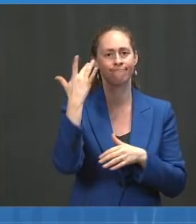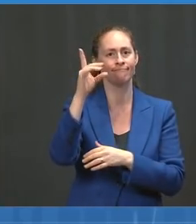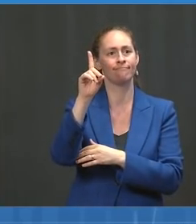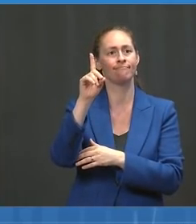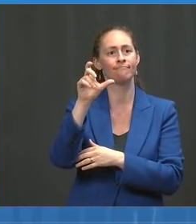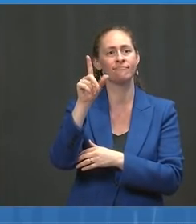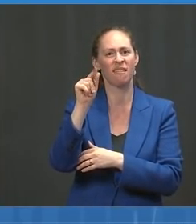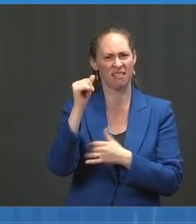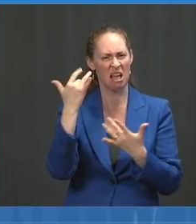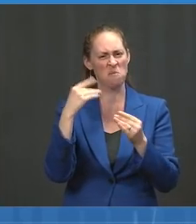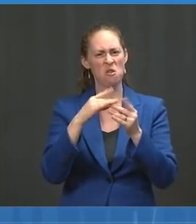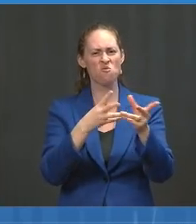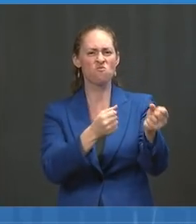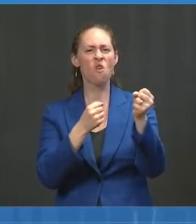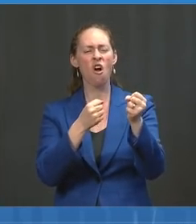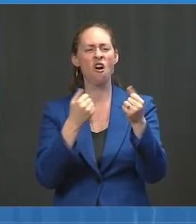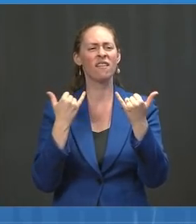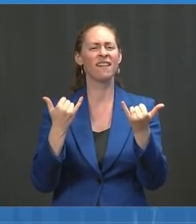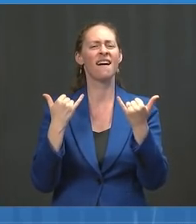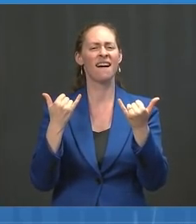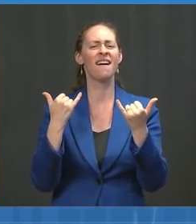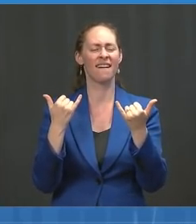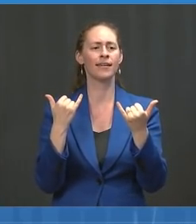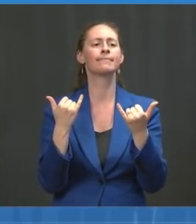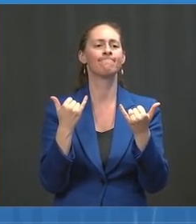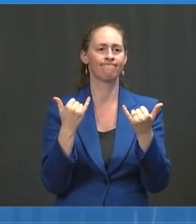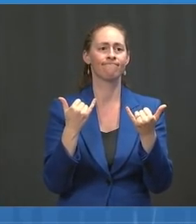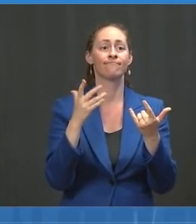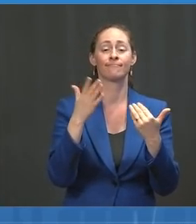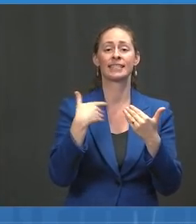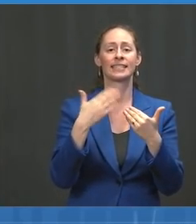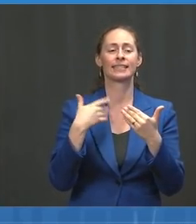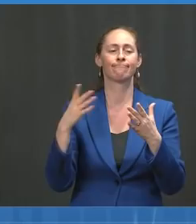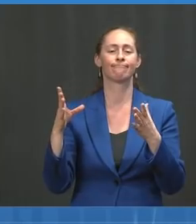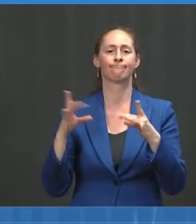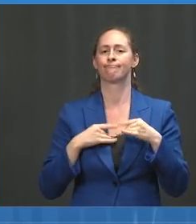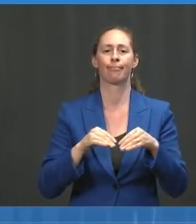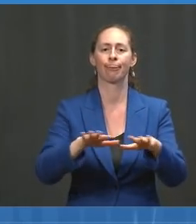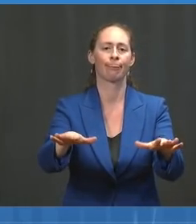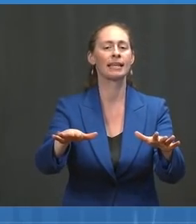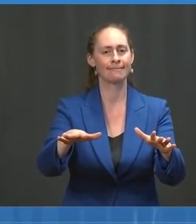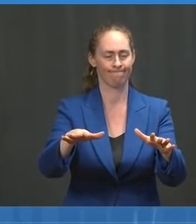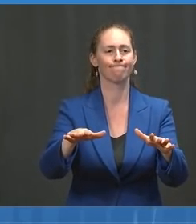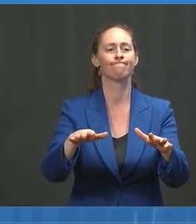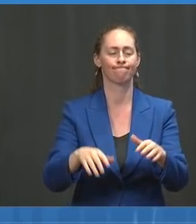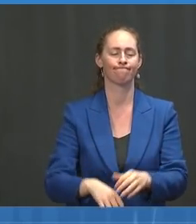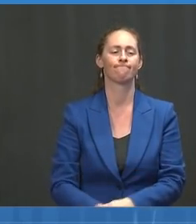is increased somewhere around twofold. So, the reason to mask in schools